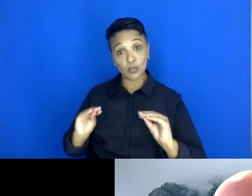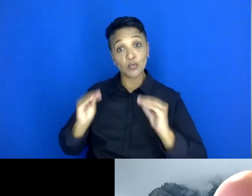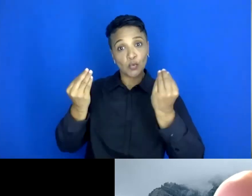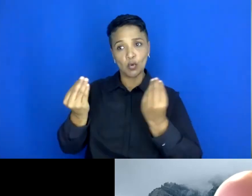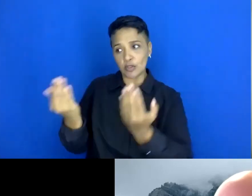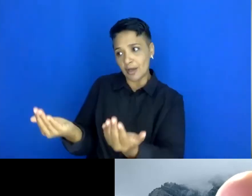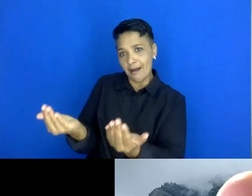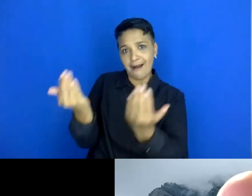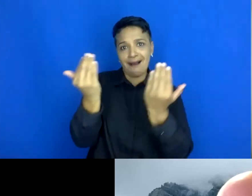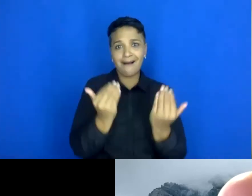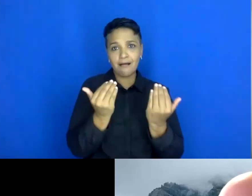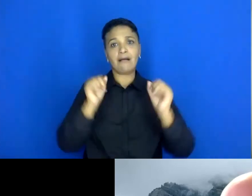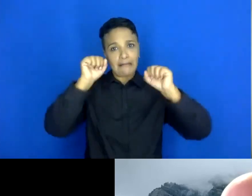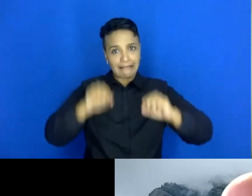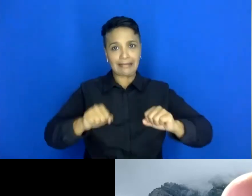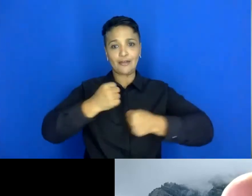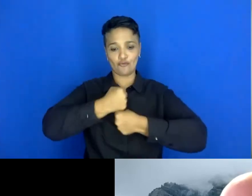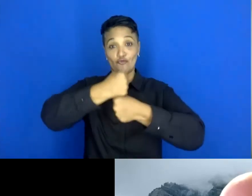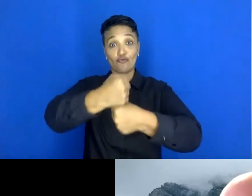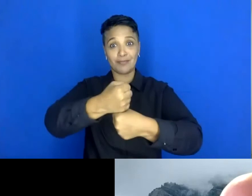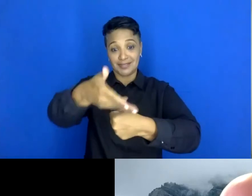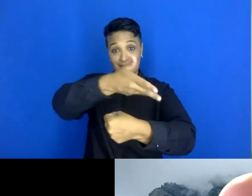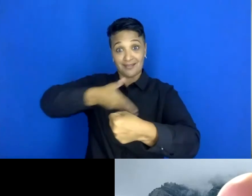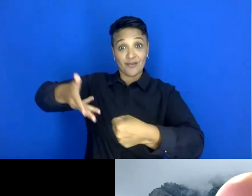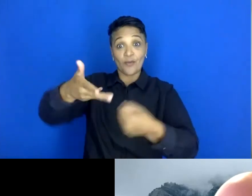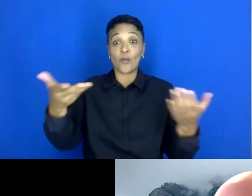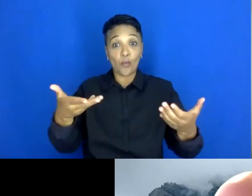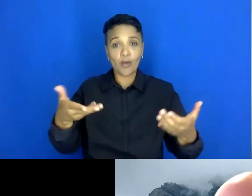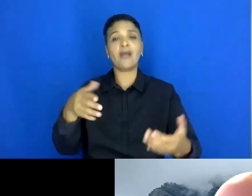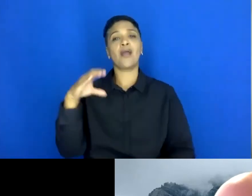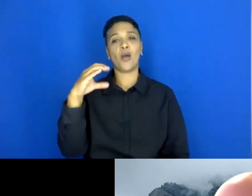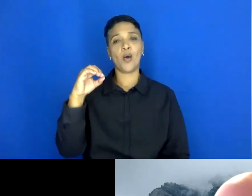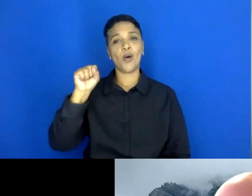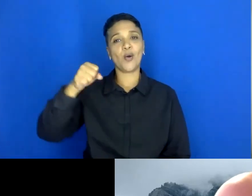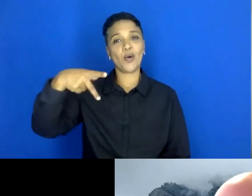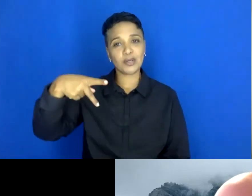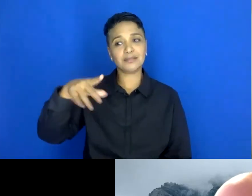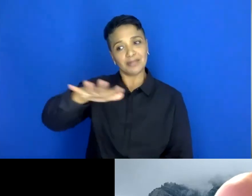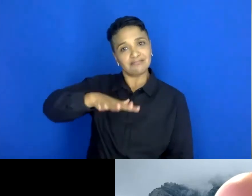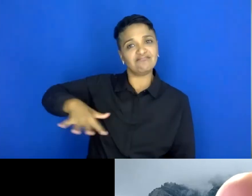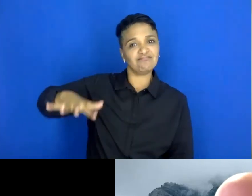states parties event that took place in december where where member states are really convening to